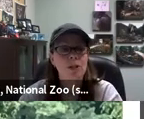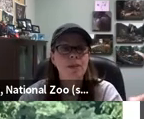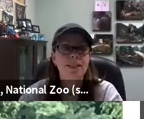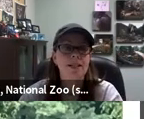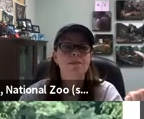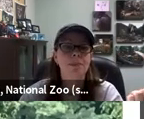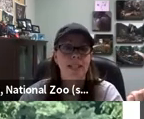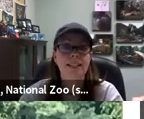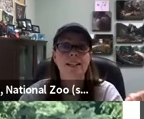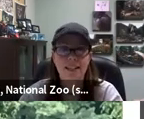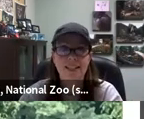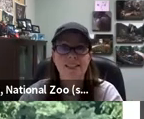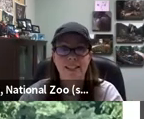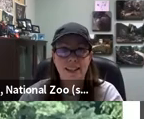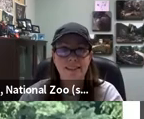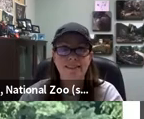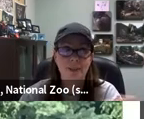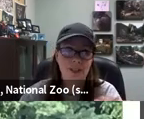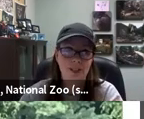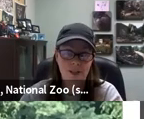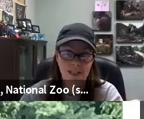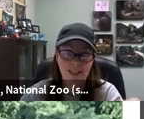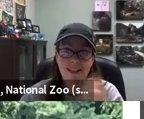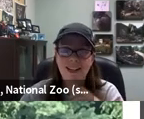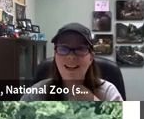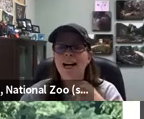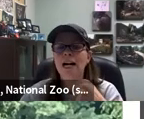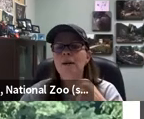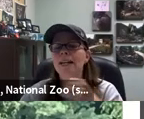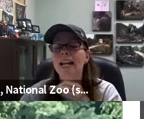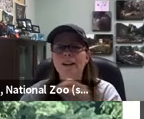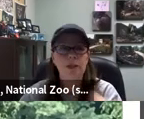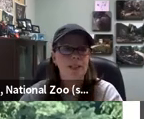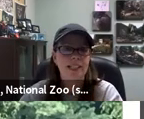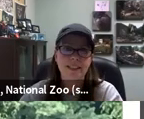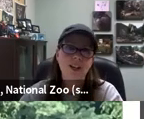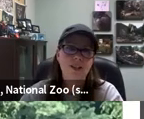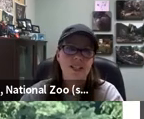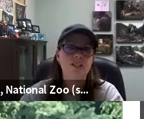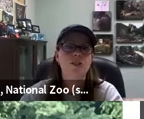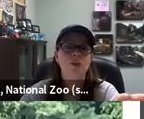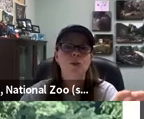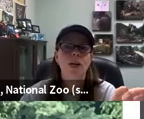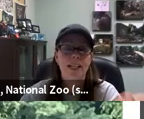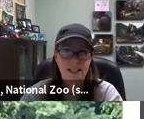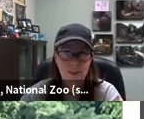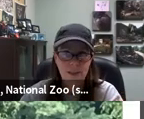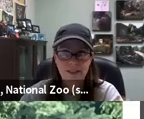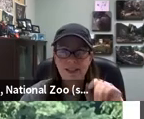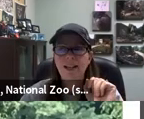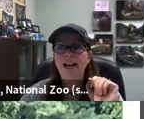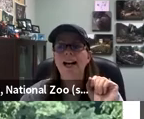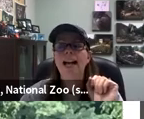about that plant toxicity that we talked about and